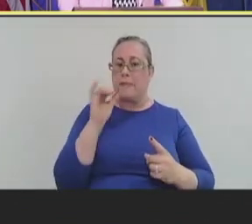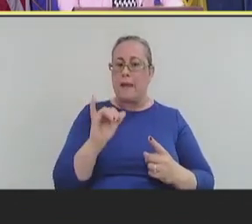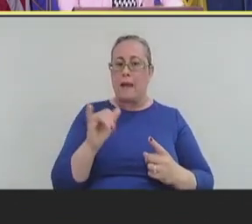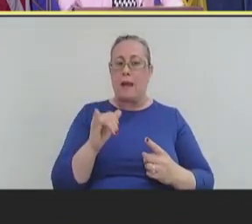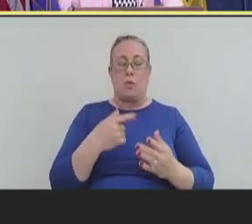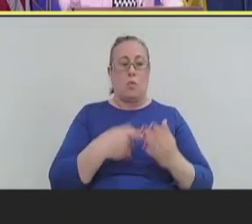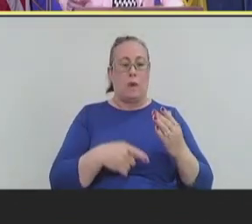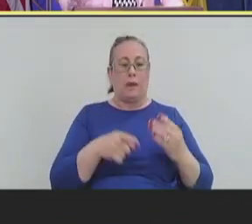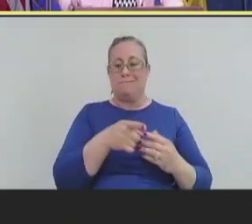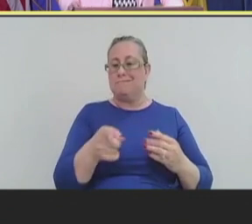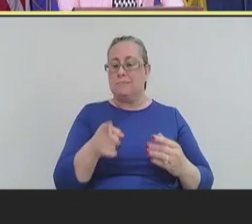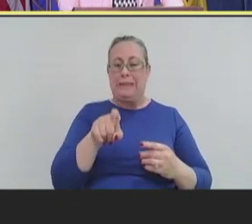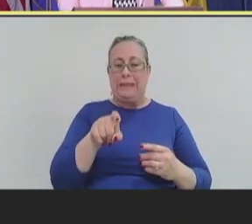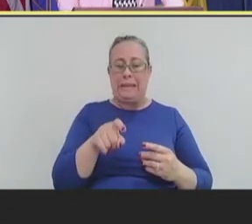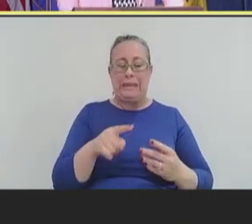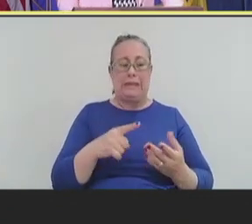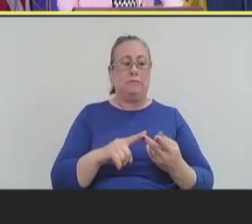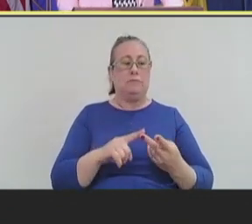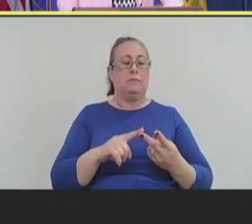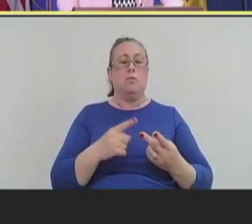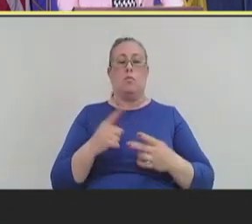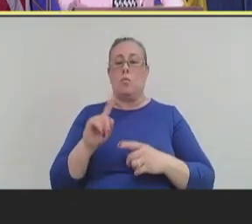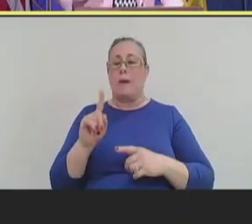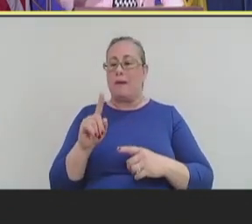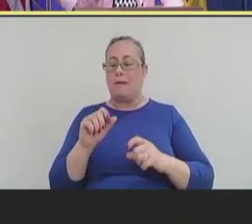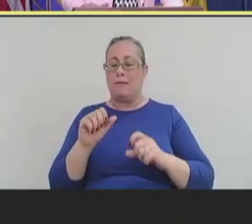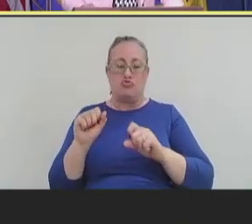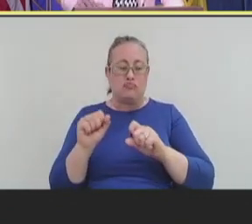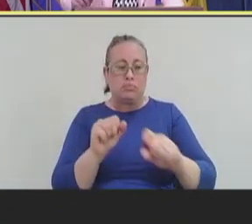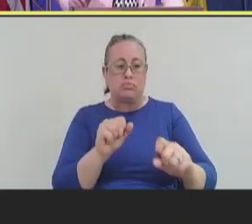strategize and put your efforts into vaccine campaigns,